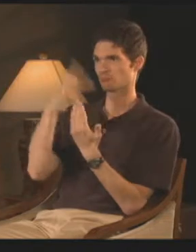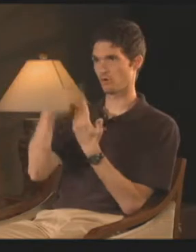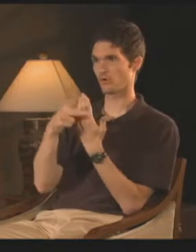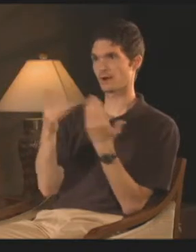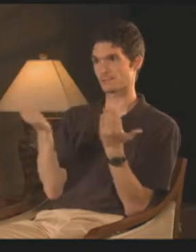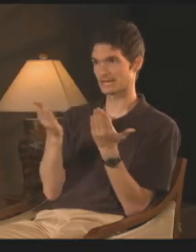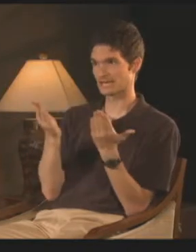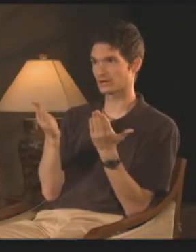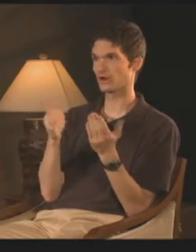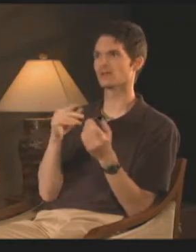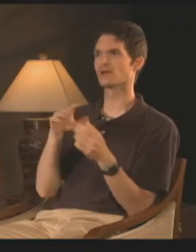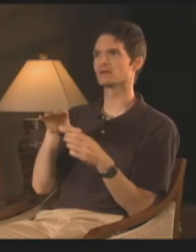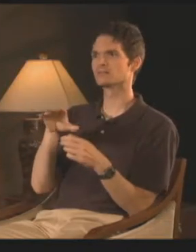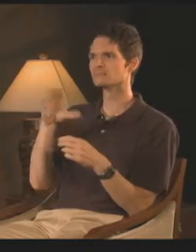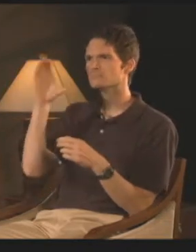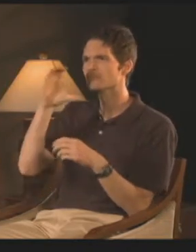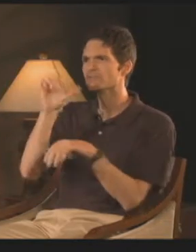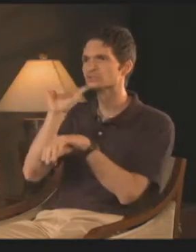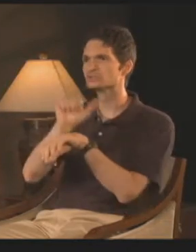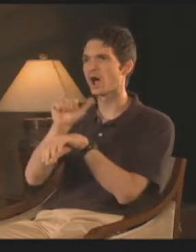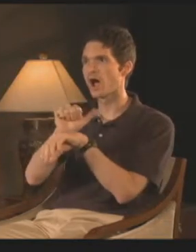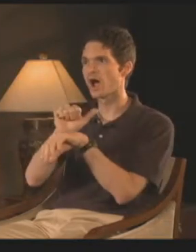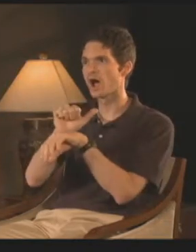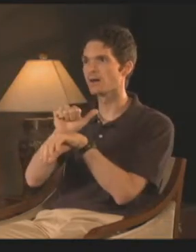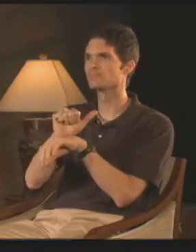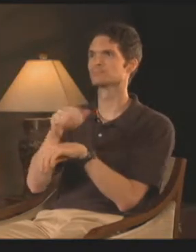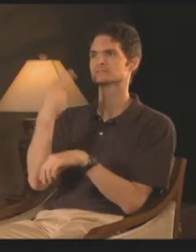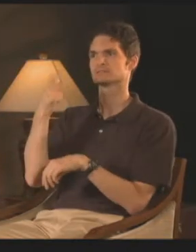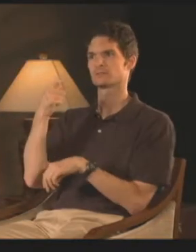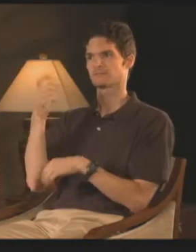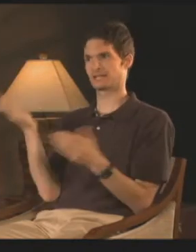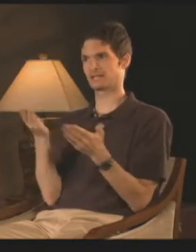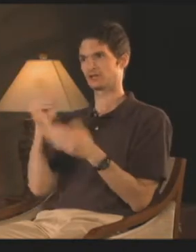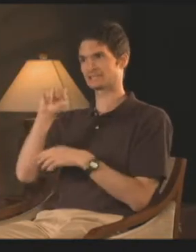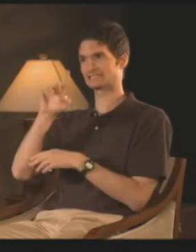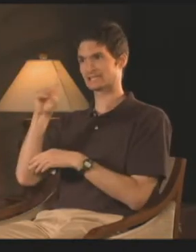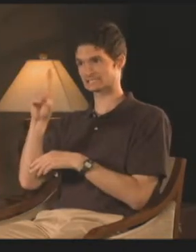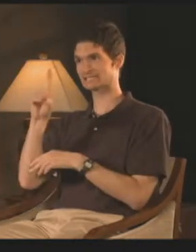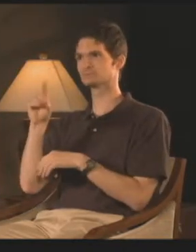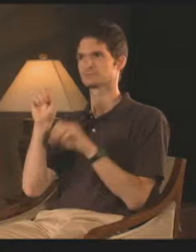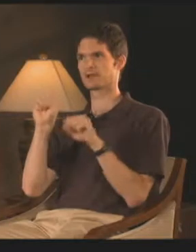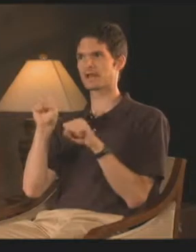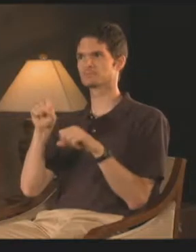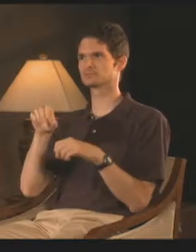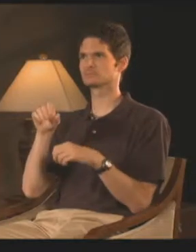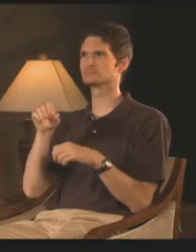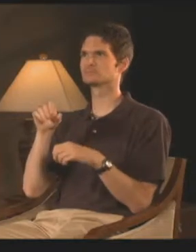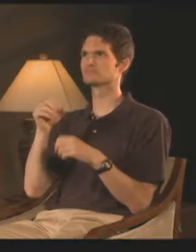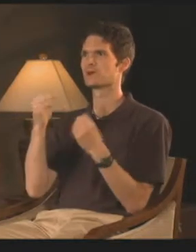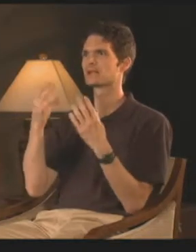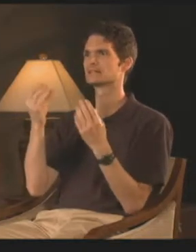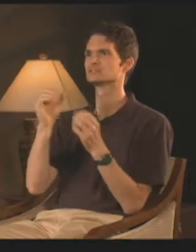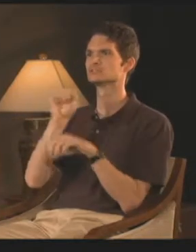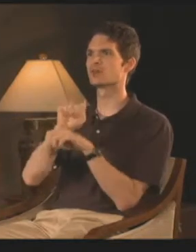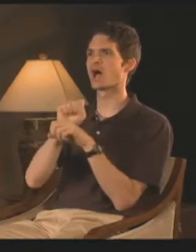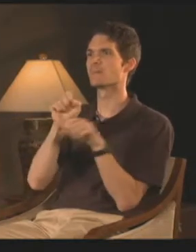program, and then I started looking for a job. When it was time for me to look for a job, RIT provided me